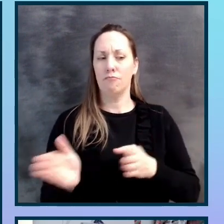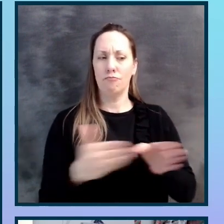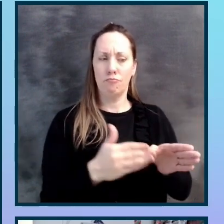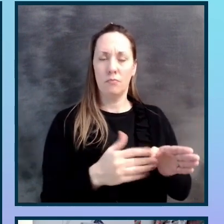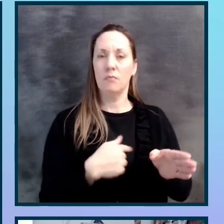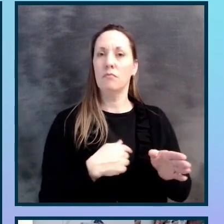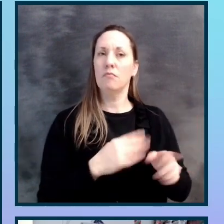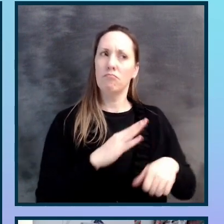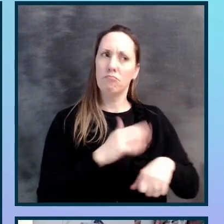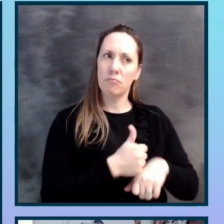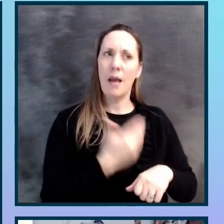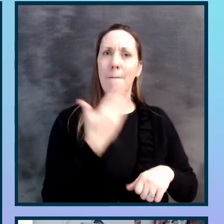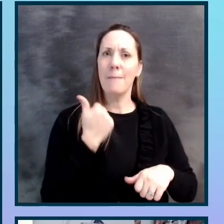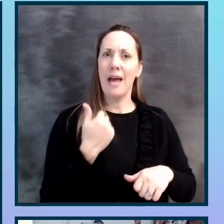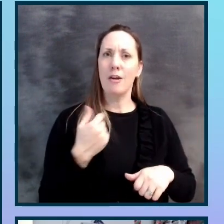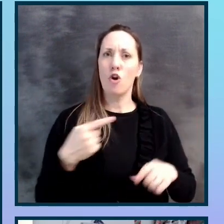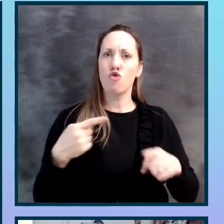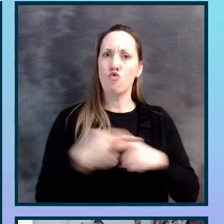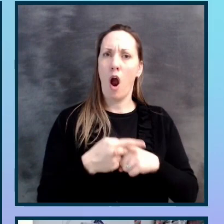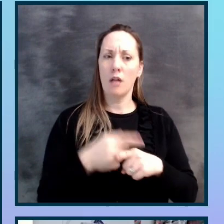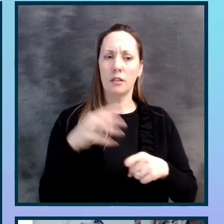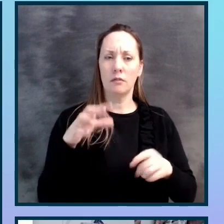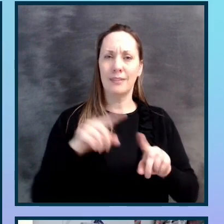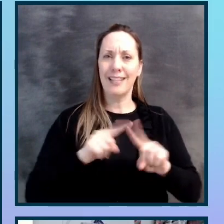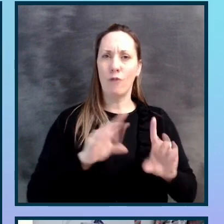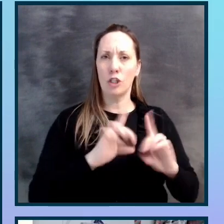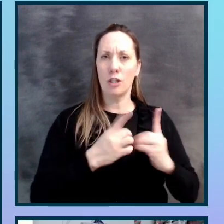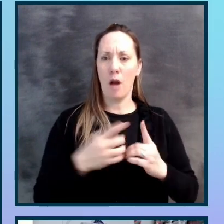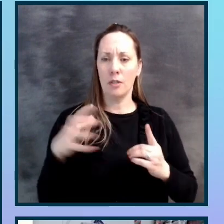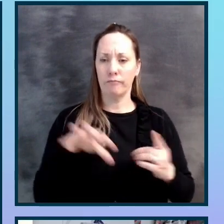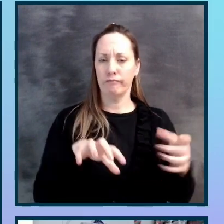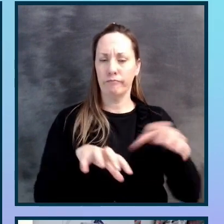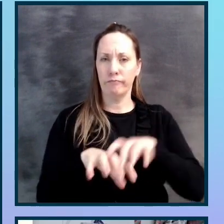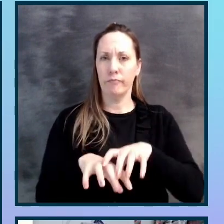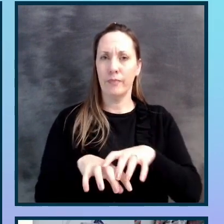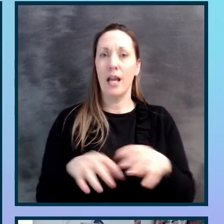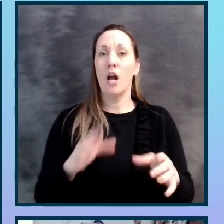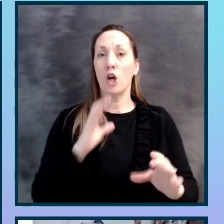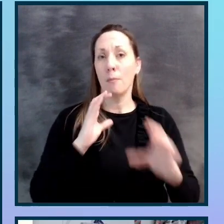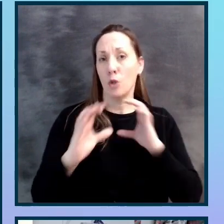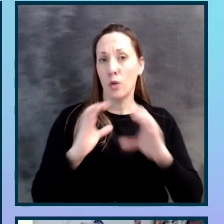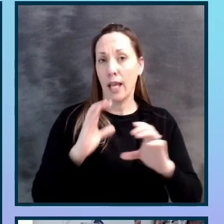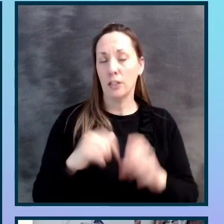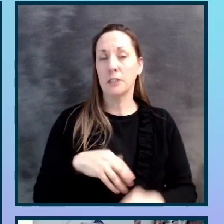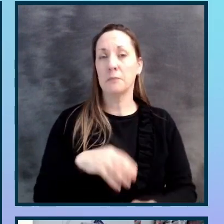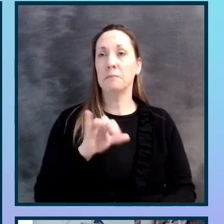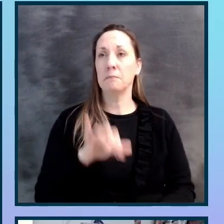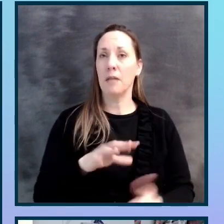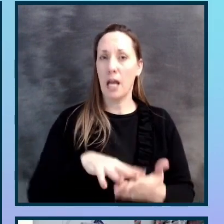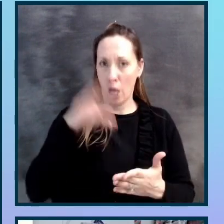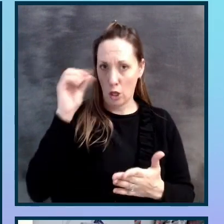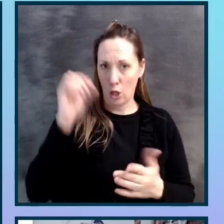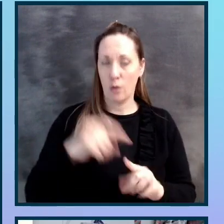better cross-departmental communication and I soon learned that there were other accessibility initiatives